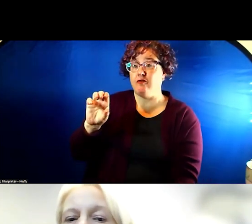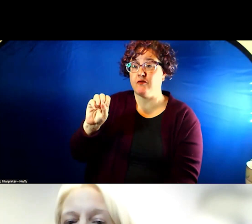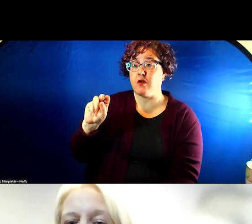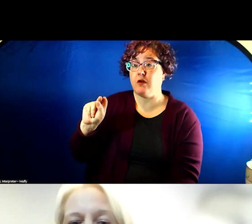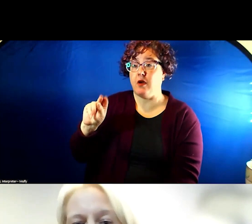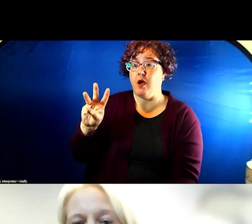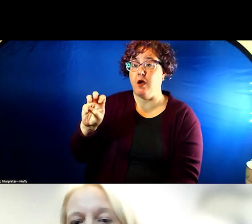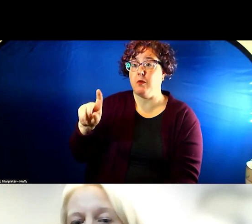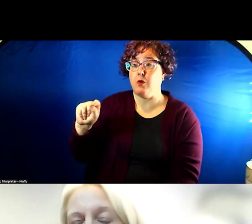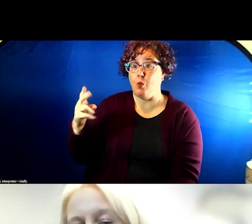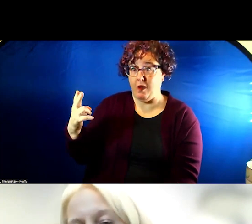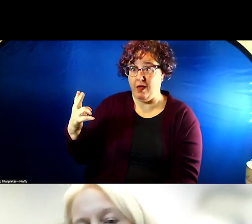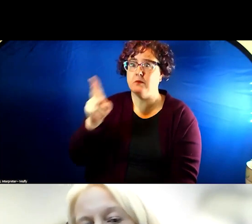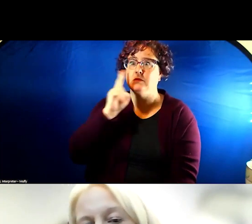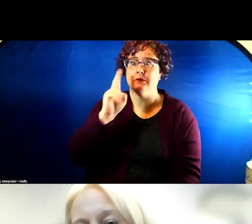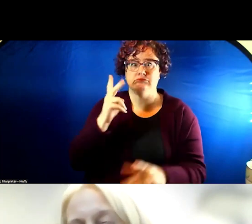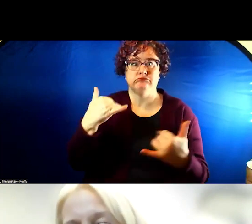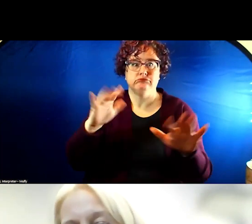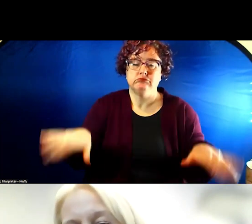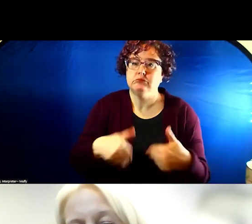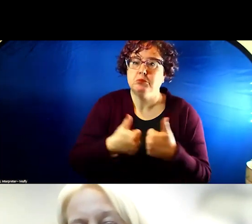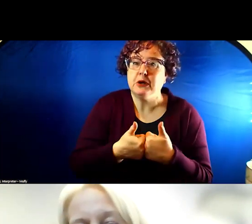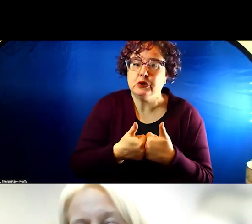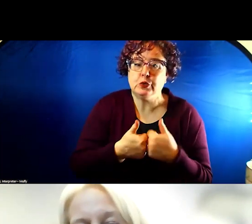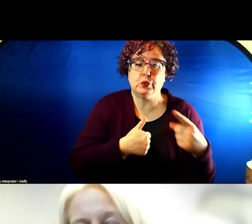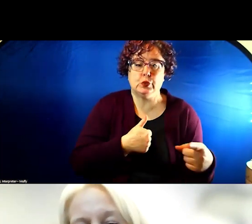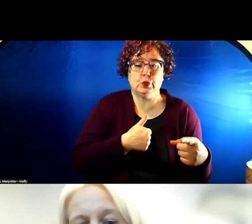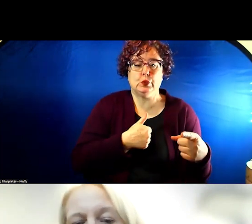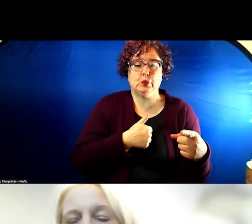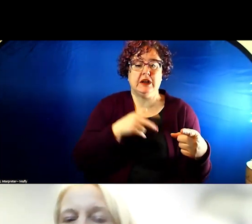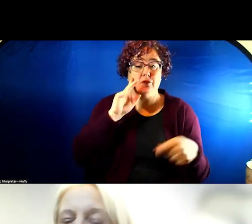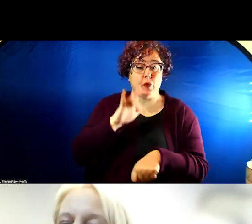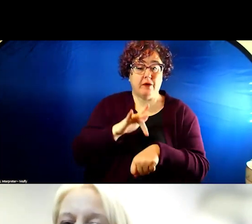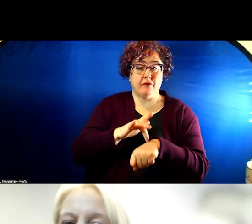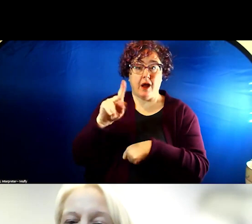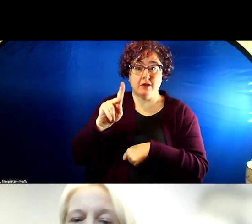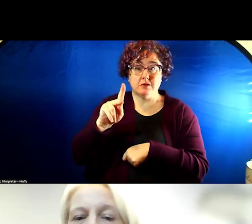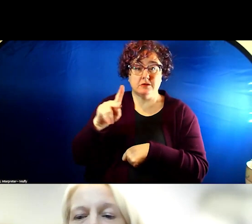IF YOU HAVE BEEN TO PENNSYLVANIA, YOU KNOW THAT